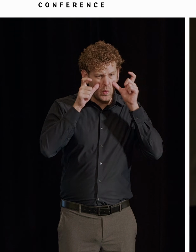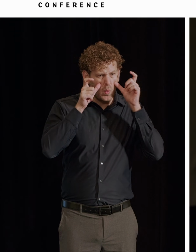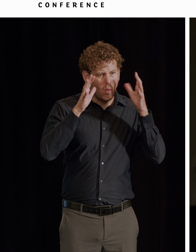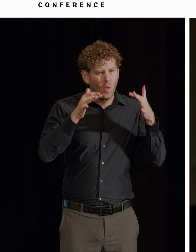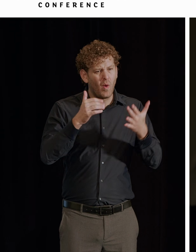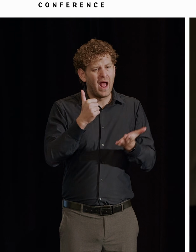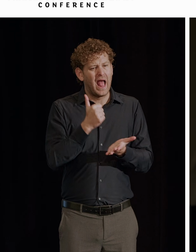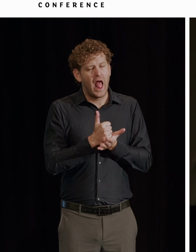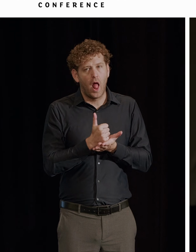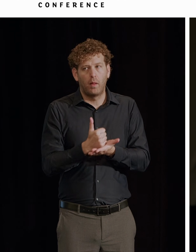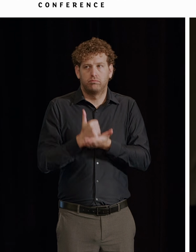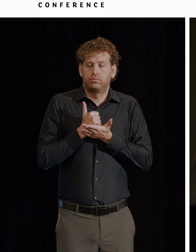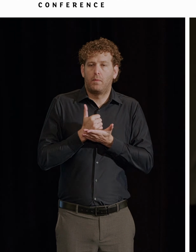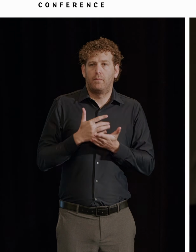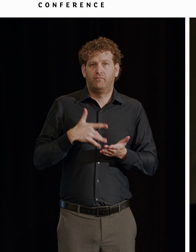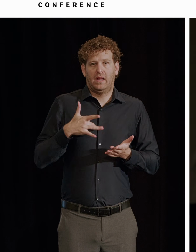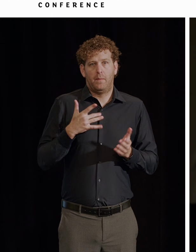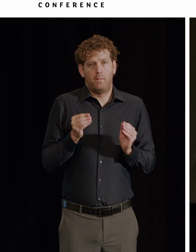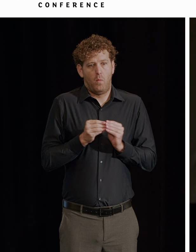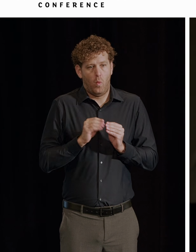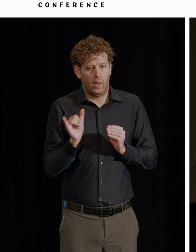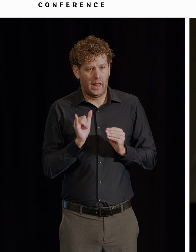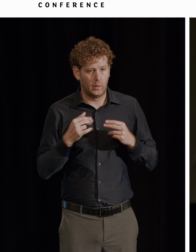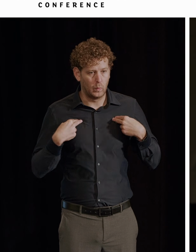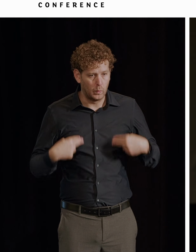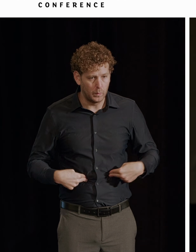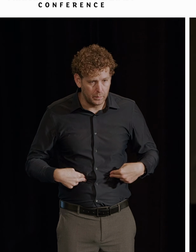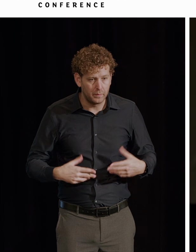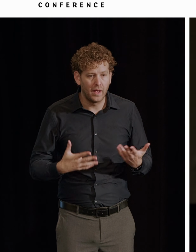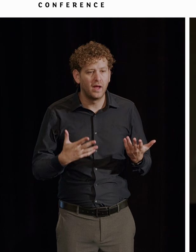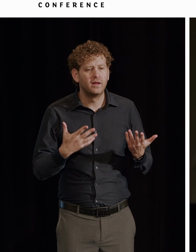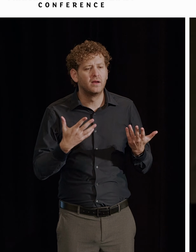One of the descriptions that was describing for someone with memory loss is,